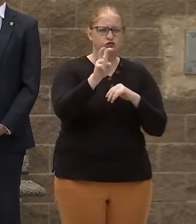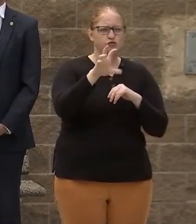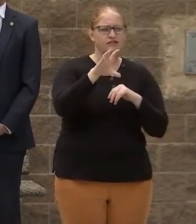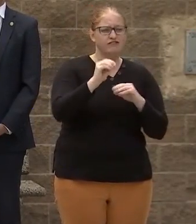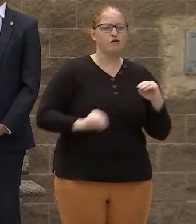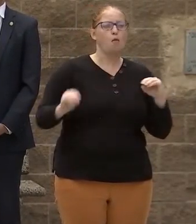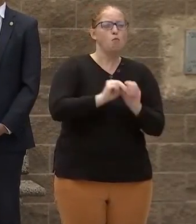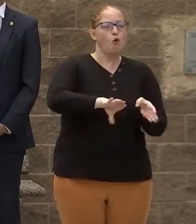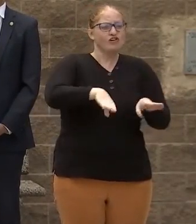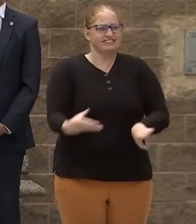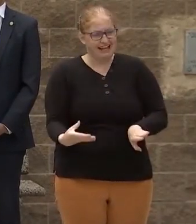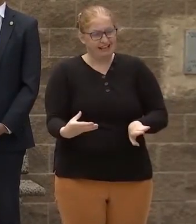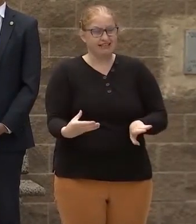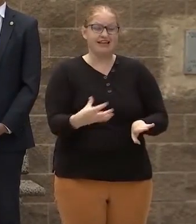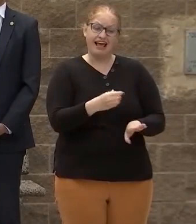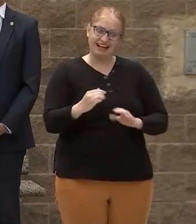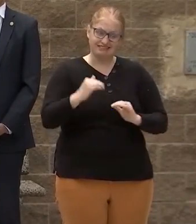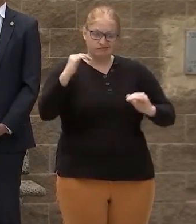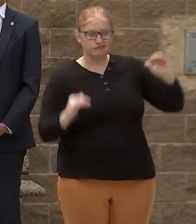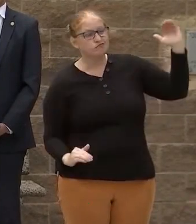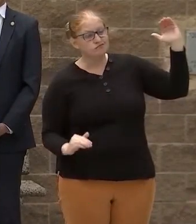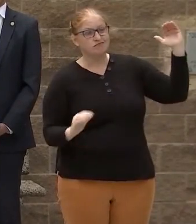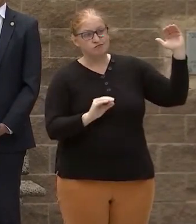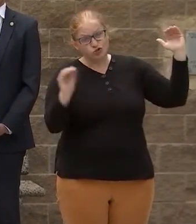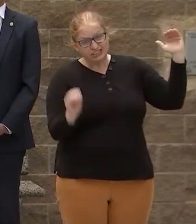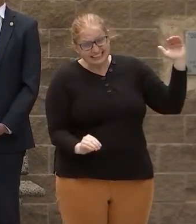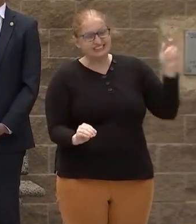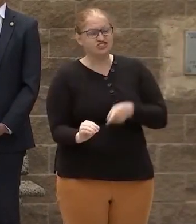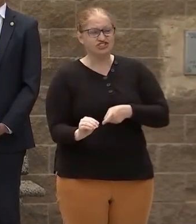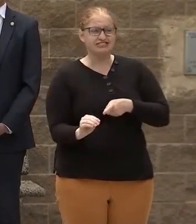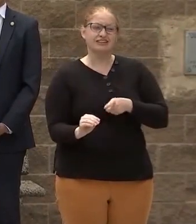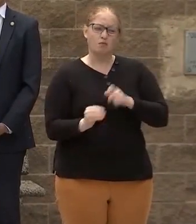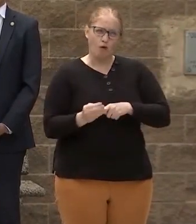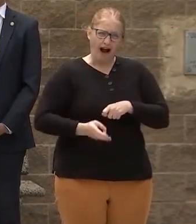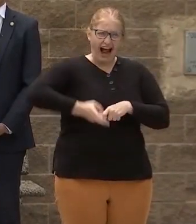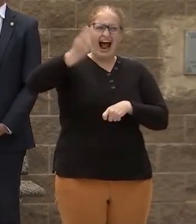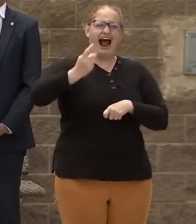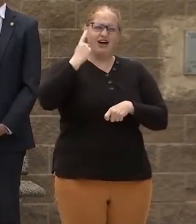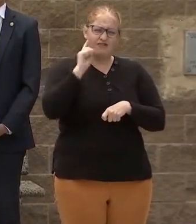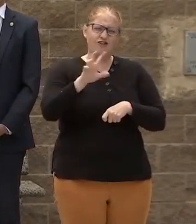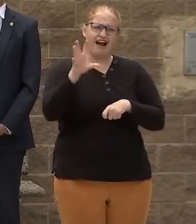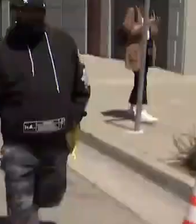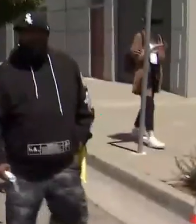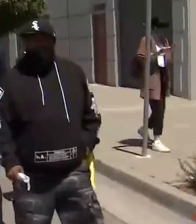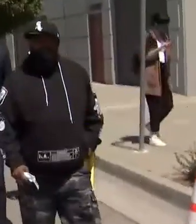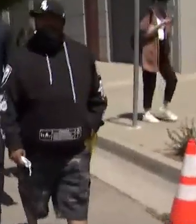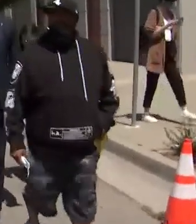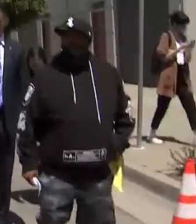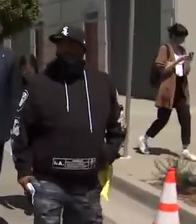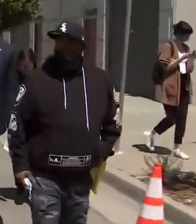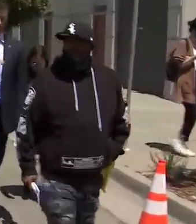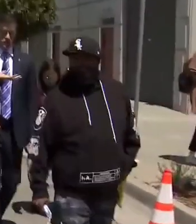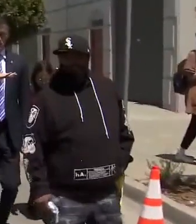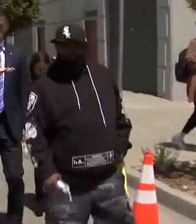OF THOSE WHO ARE NOT VACCINATED AND WE CAN ANTICIPATE THEY'LL BE AT LEAST 250 MORE DEATHS AND